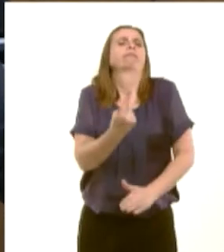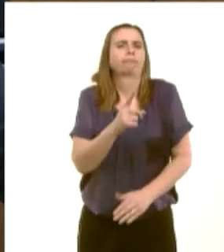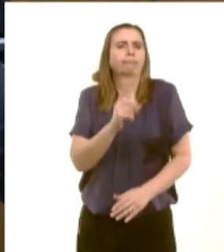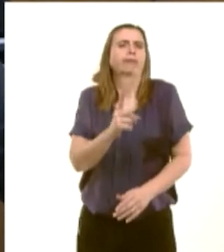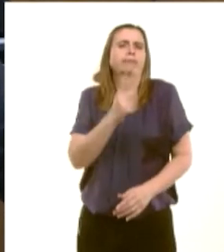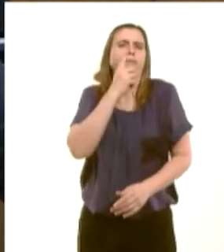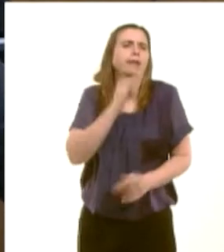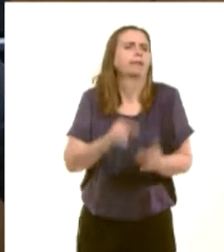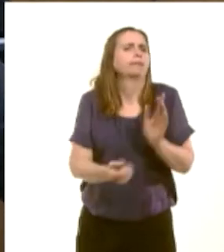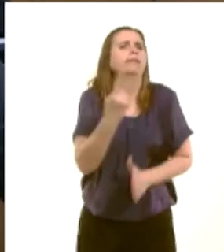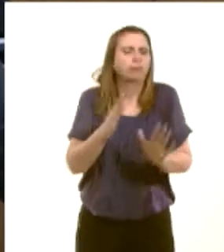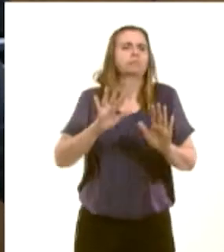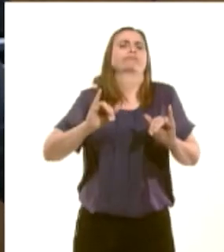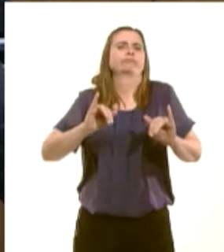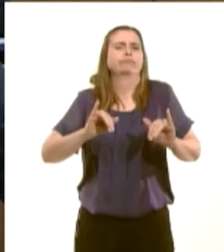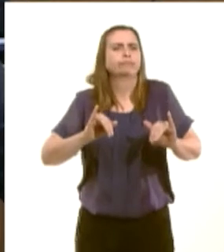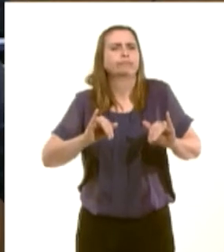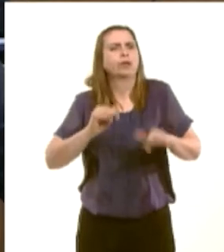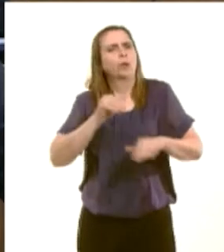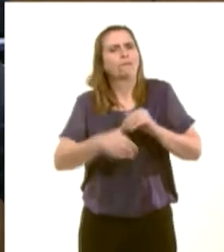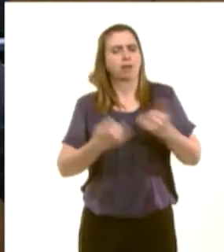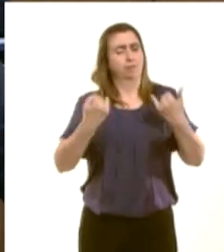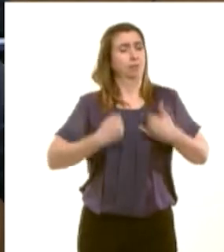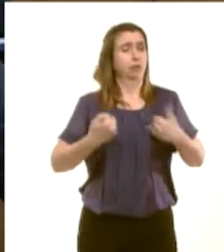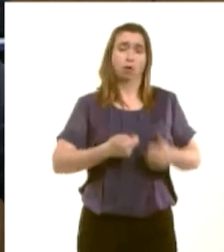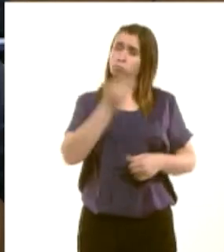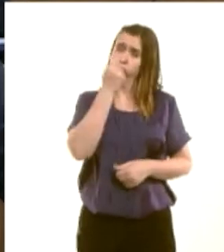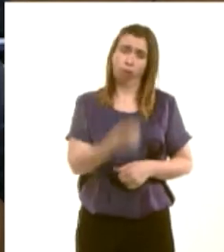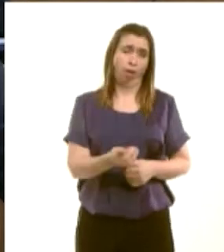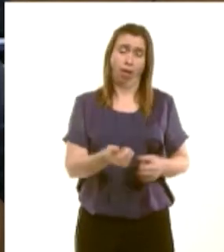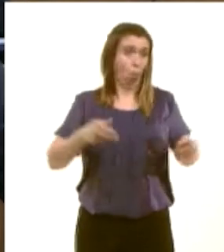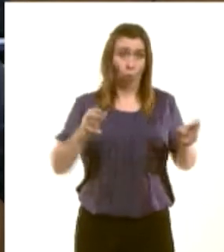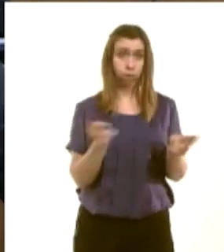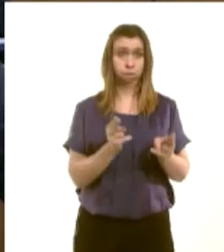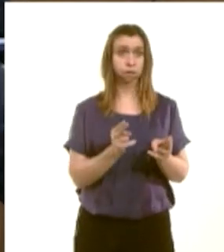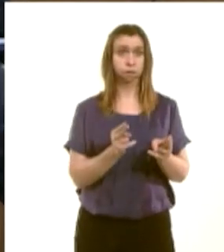Stanley that apply there because of an unusual rate of temporary staff absence. Itís a temporary